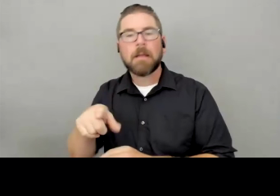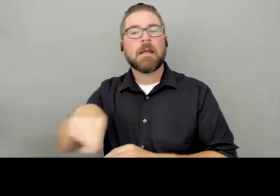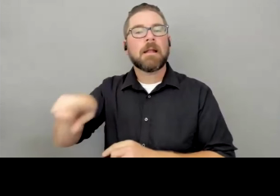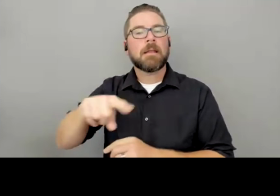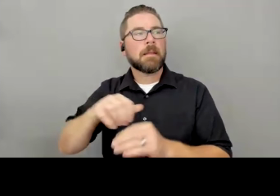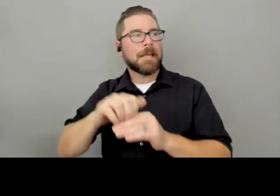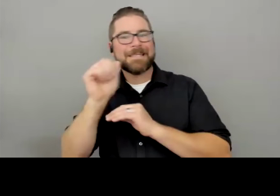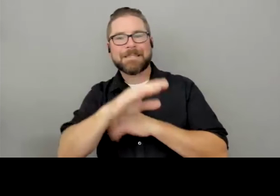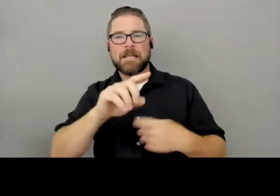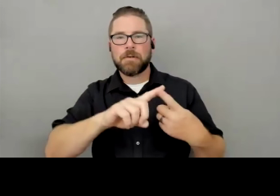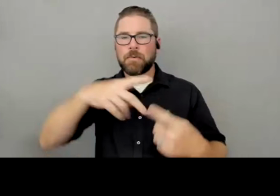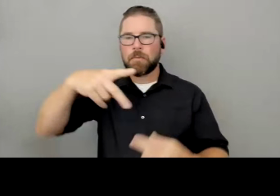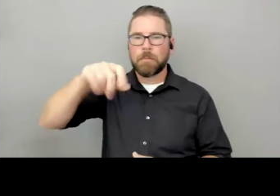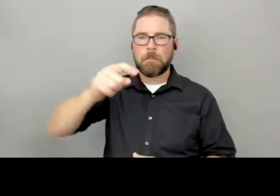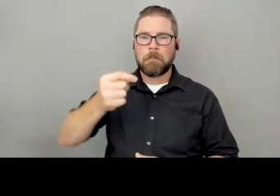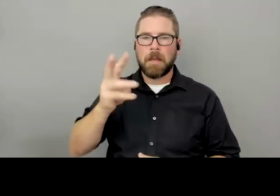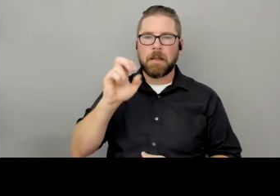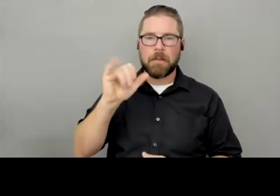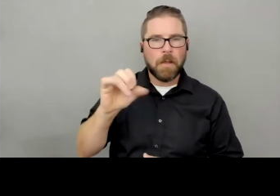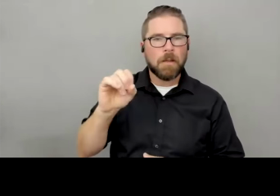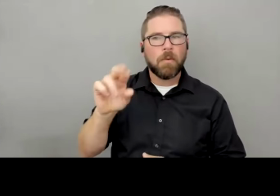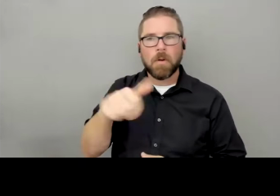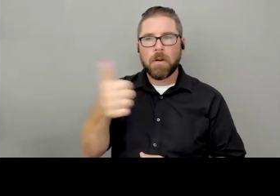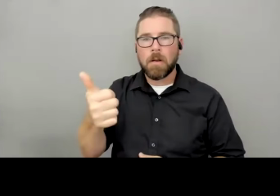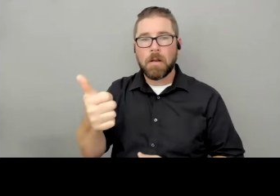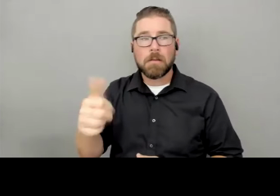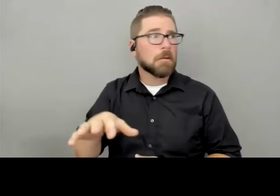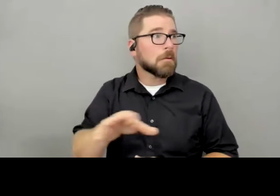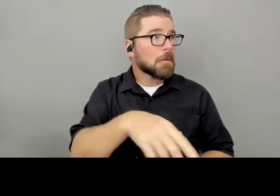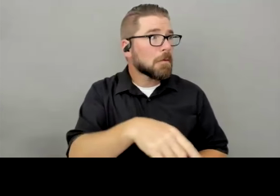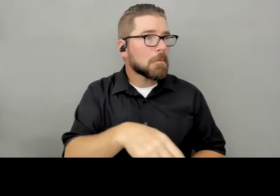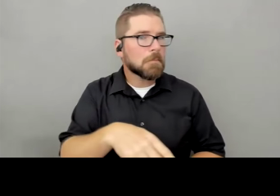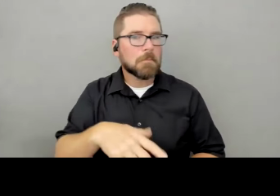We go ahead. I'm sorry. What? This okay. Never mind.